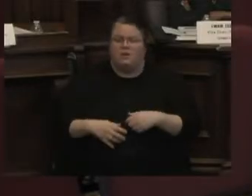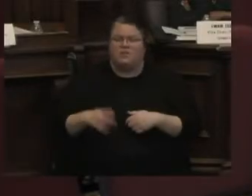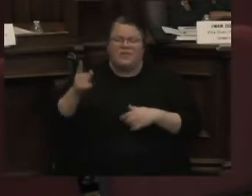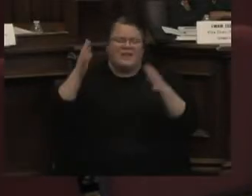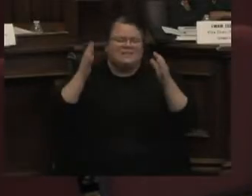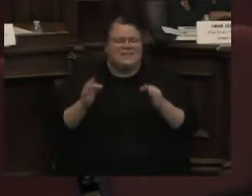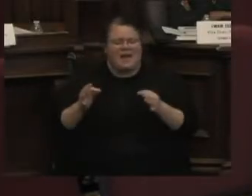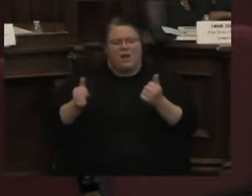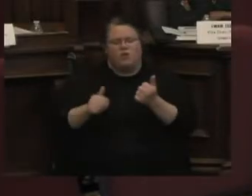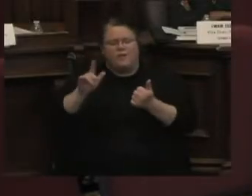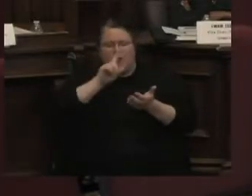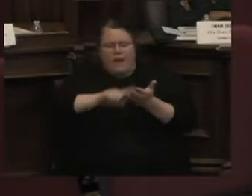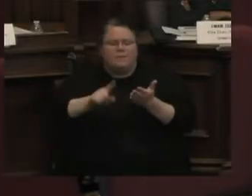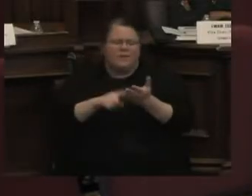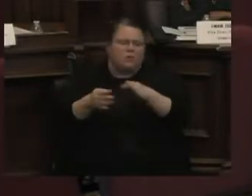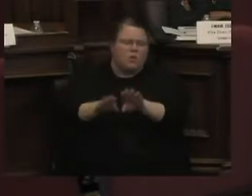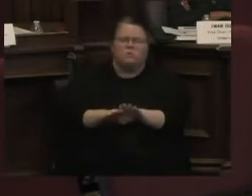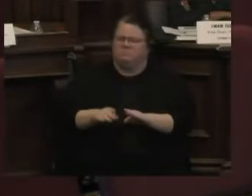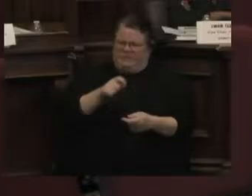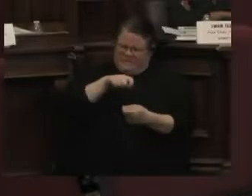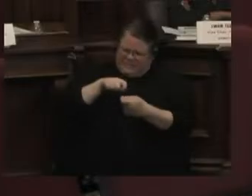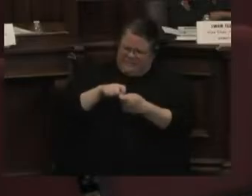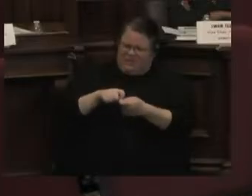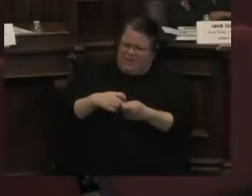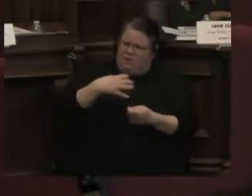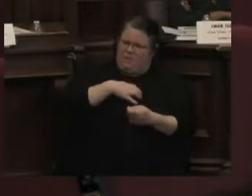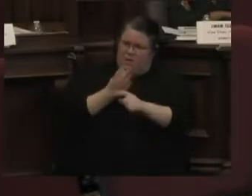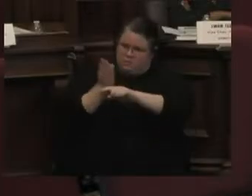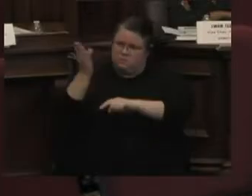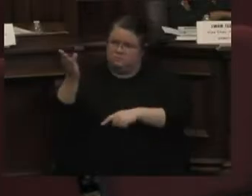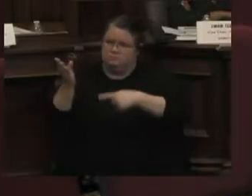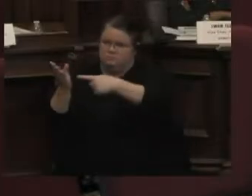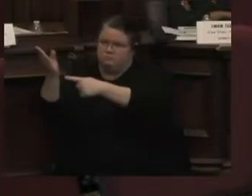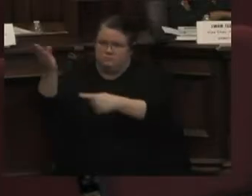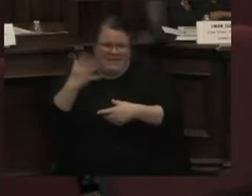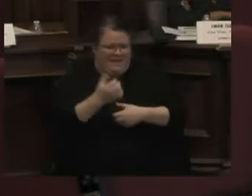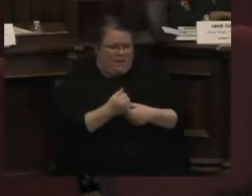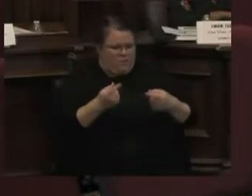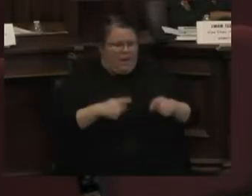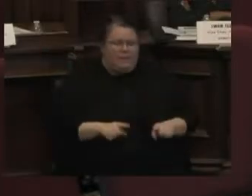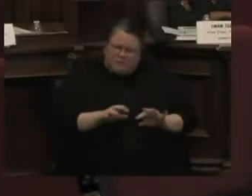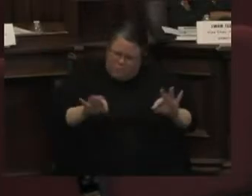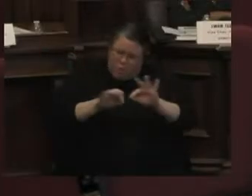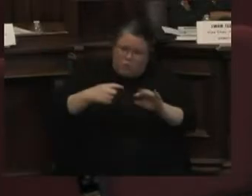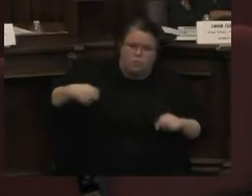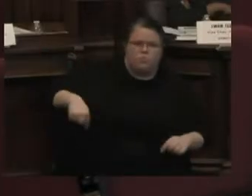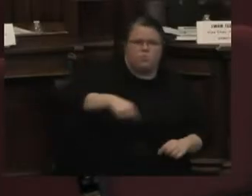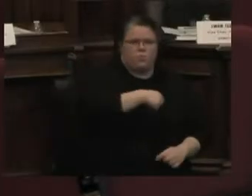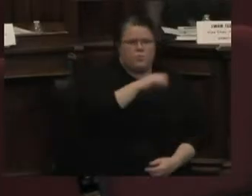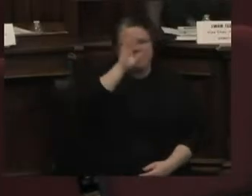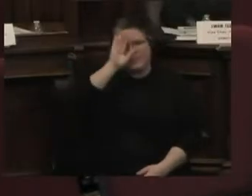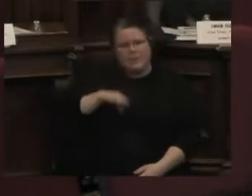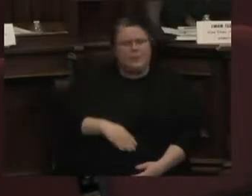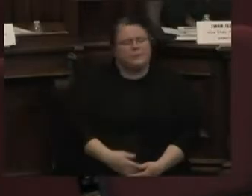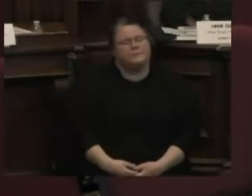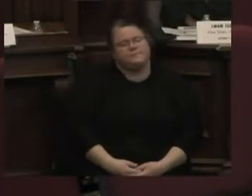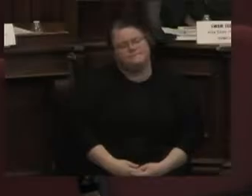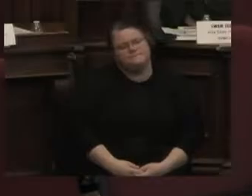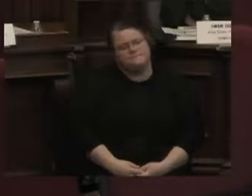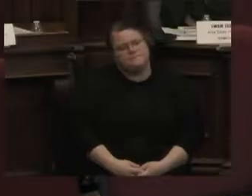they investigated? Are they administratively closed? What what happens to those